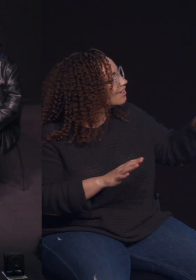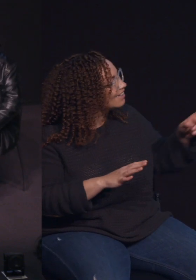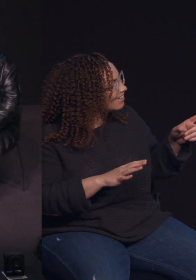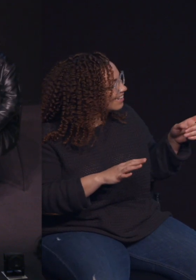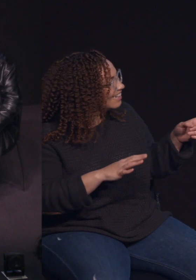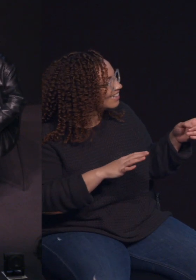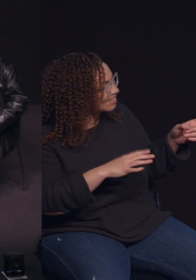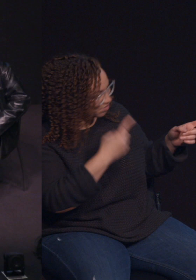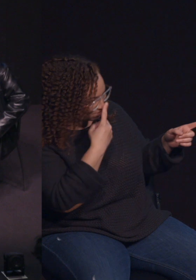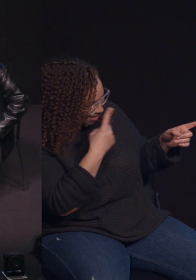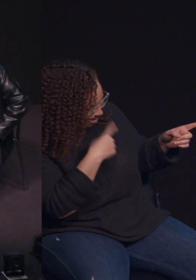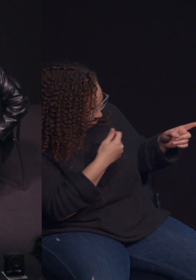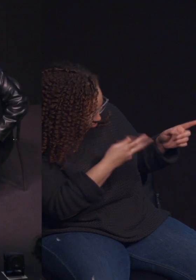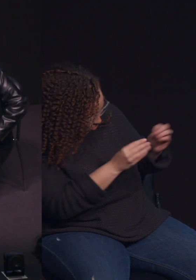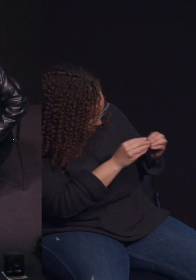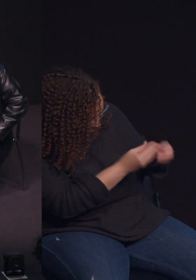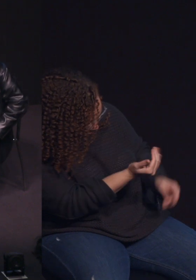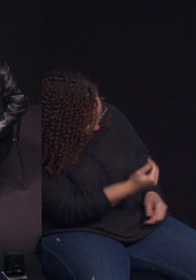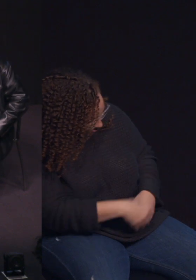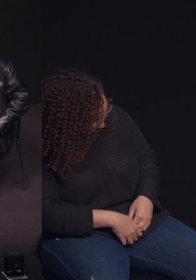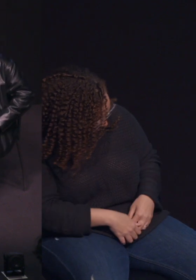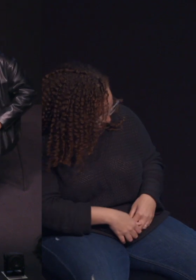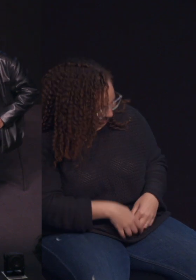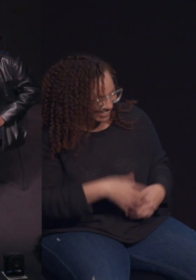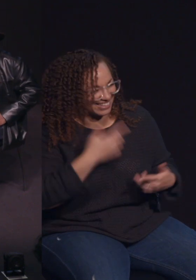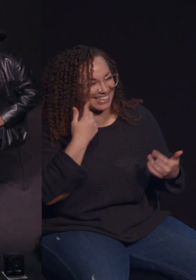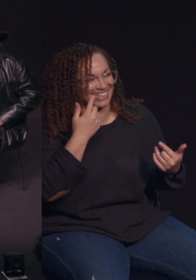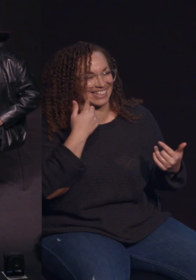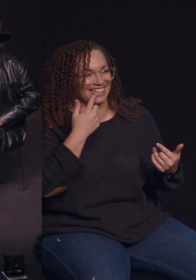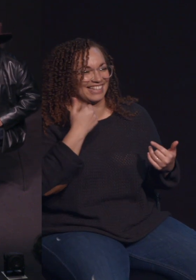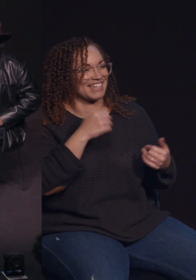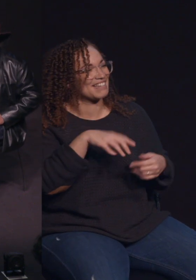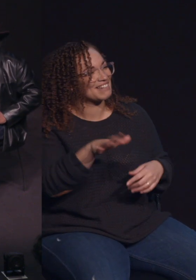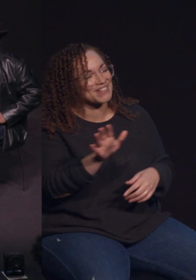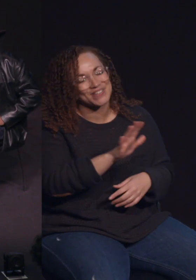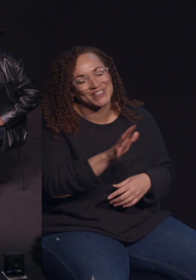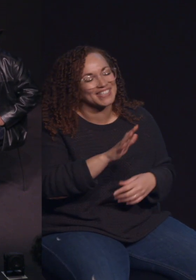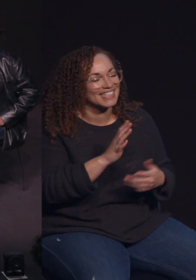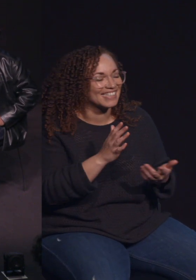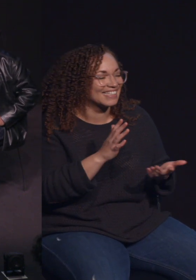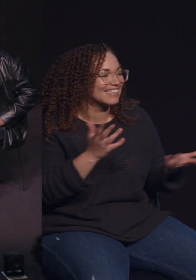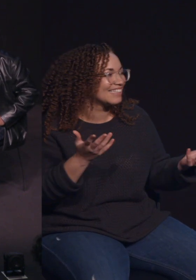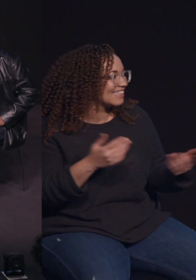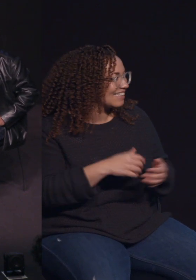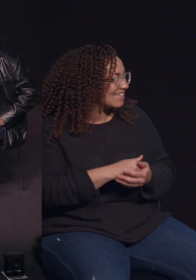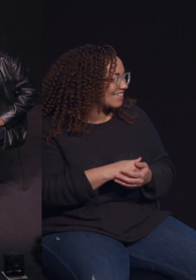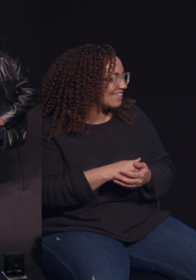of soil from you? Will: No, and that would be kind of whomping a little bit.